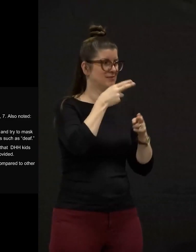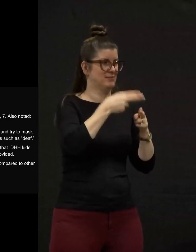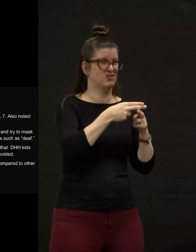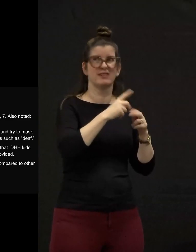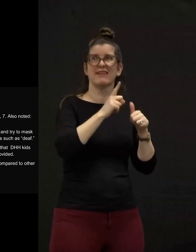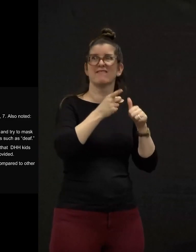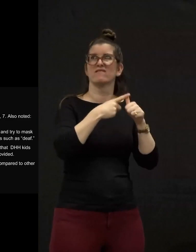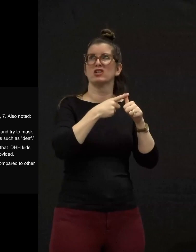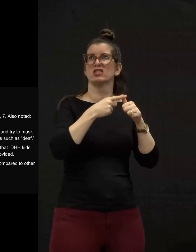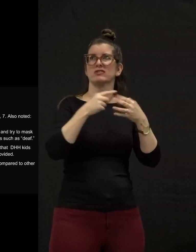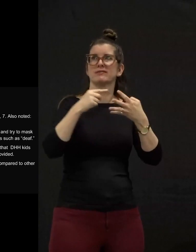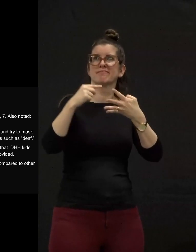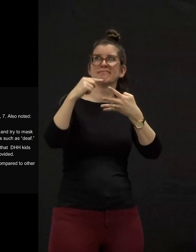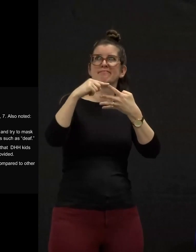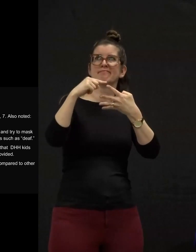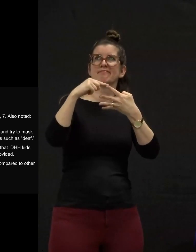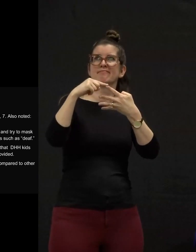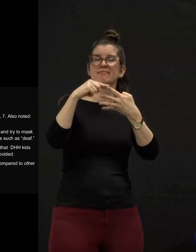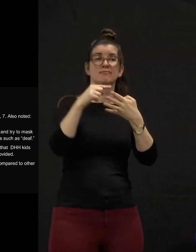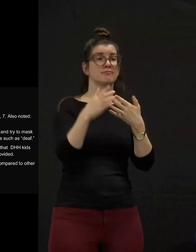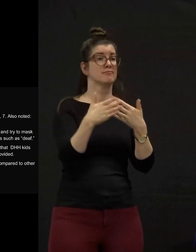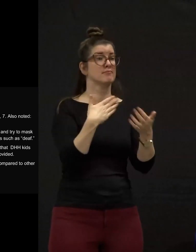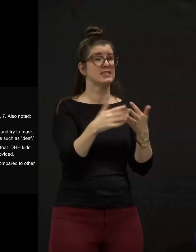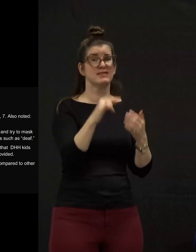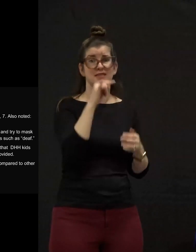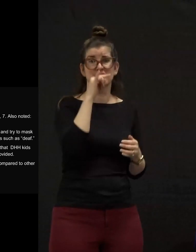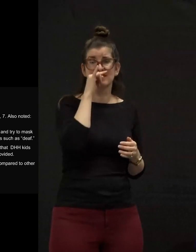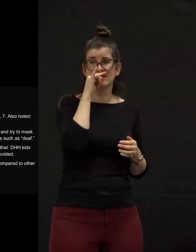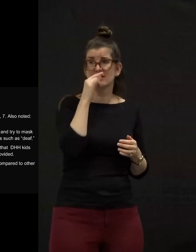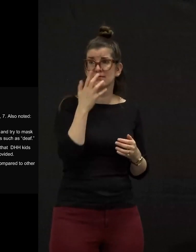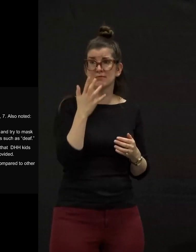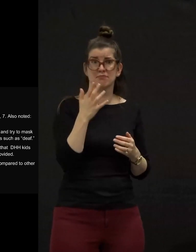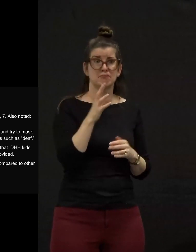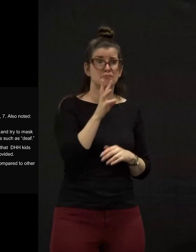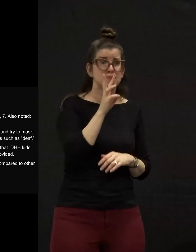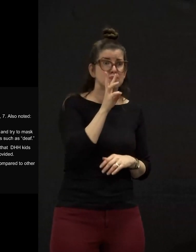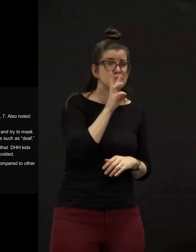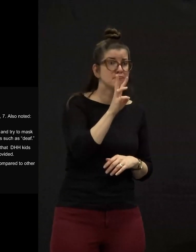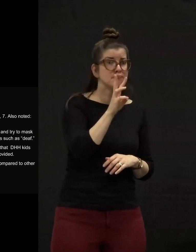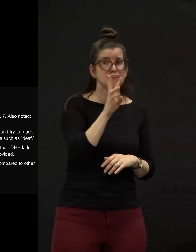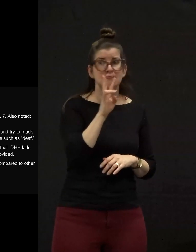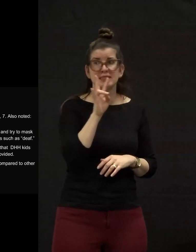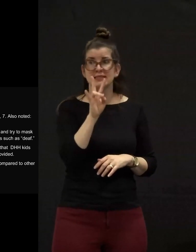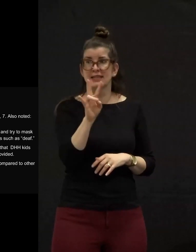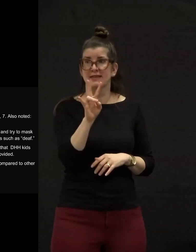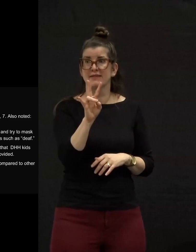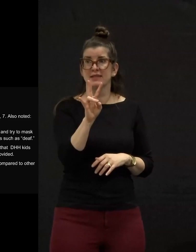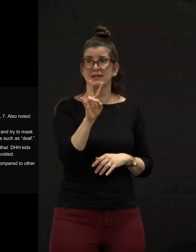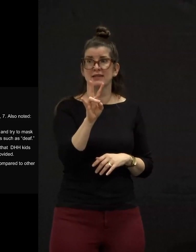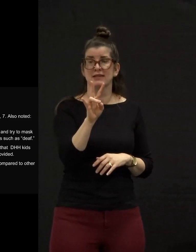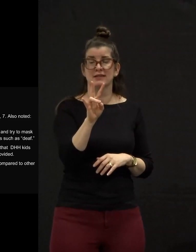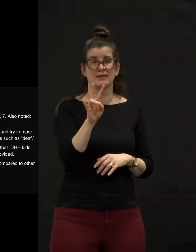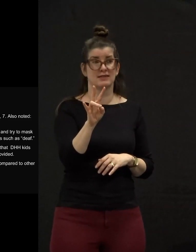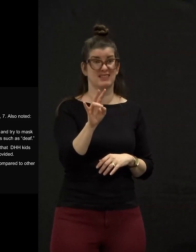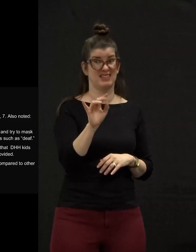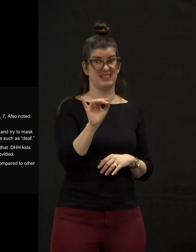that even kiddos, six, seven, I'm going to guess if we had a five-year-old